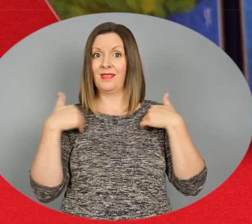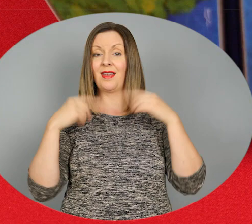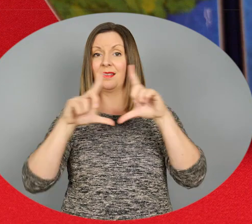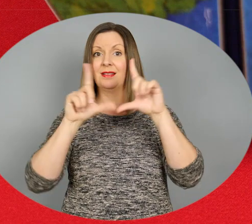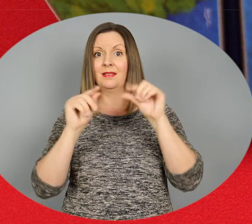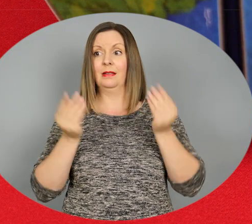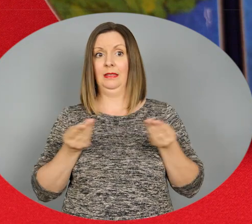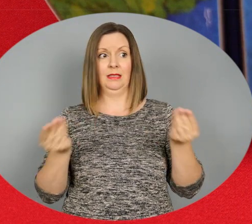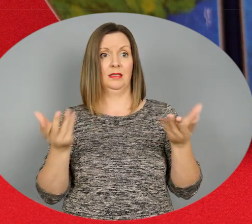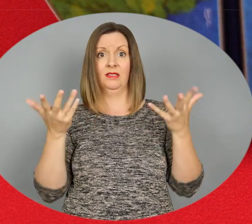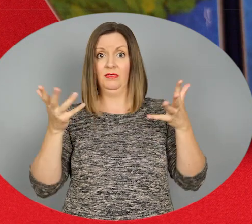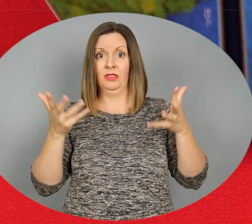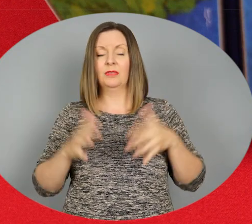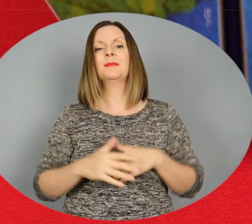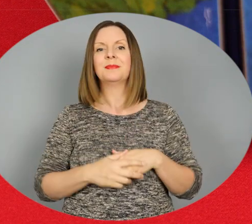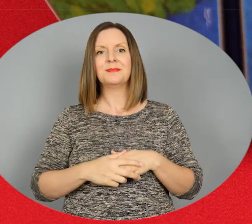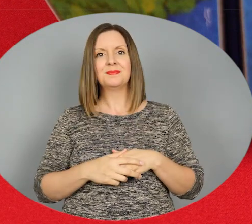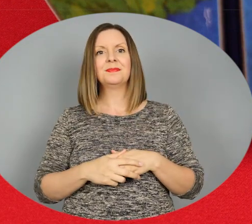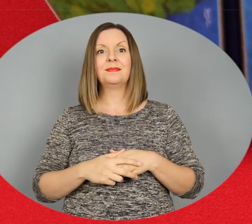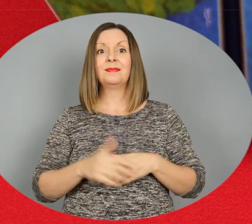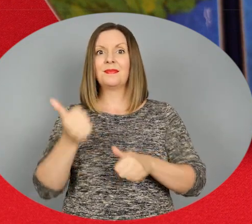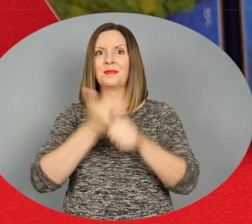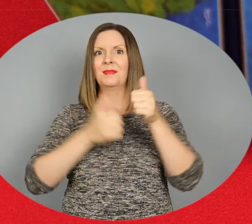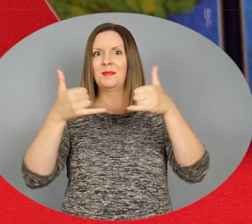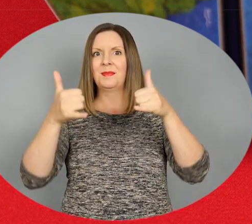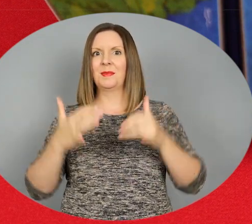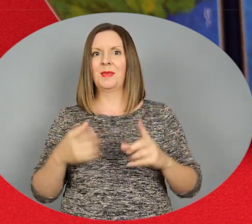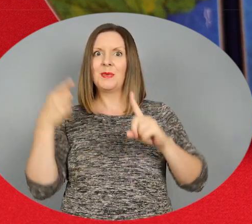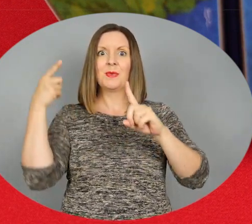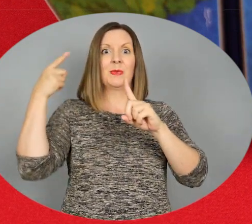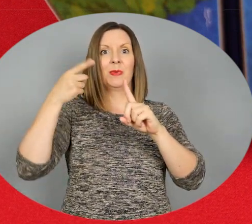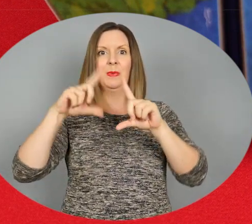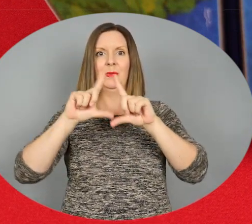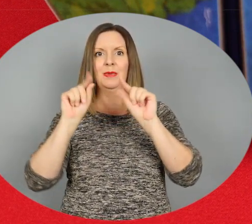the animals have been awarded or discarded, each player then reveals their private objective